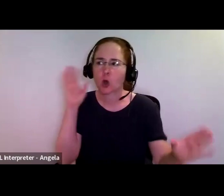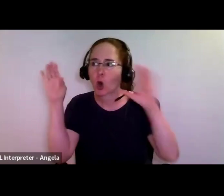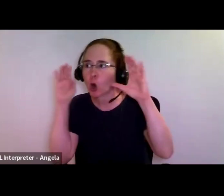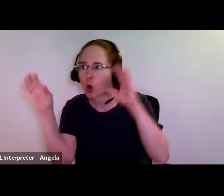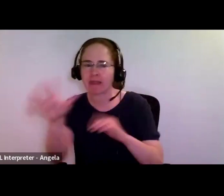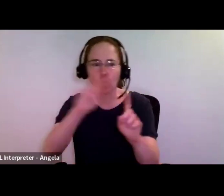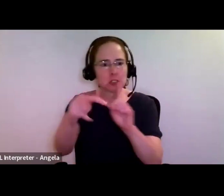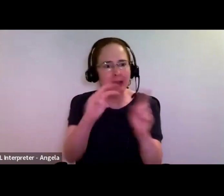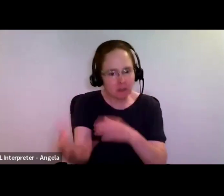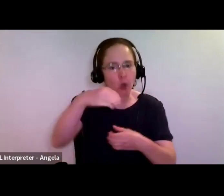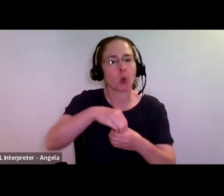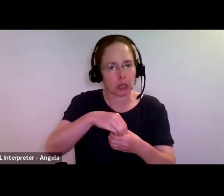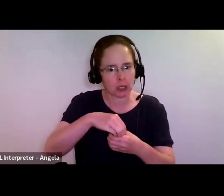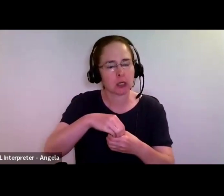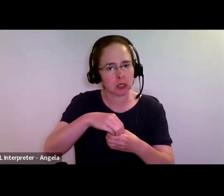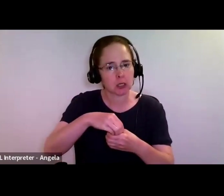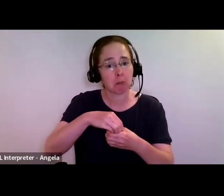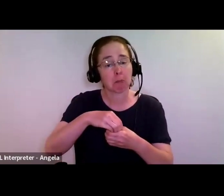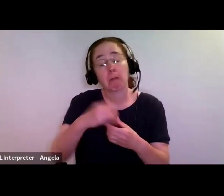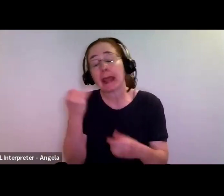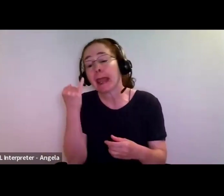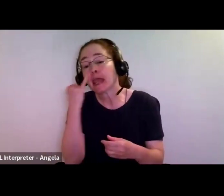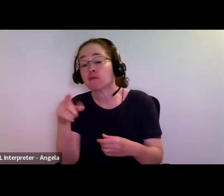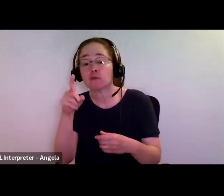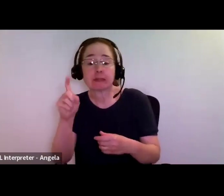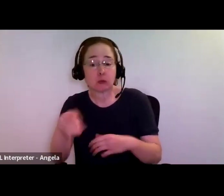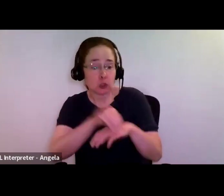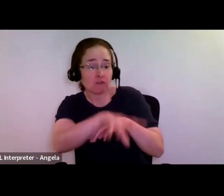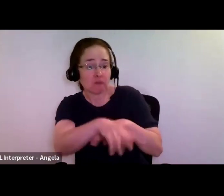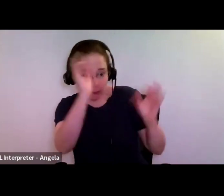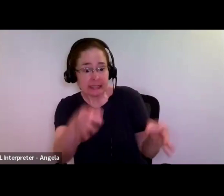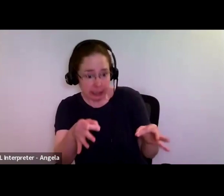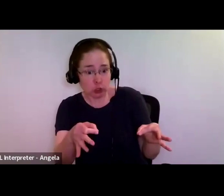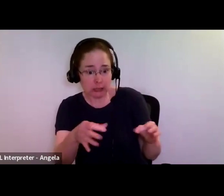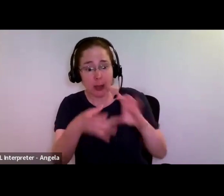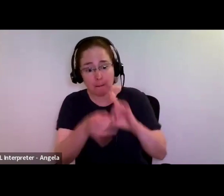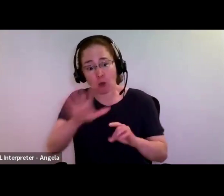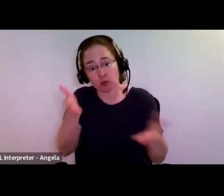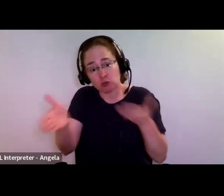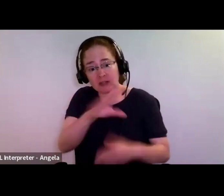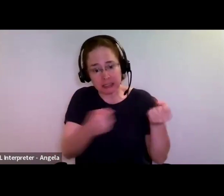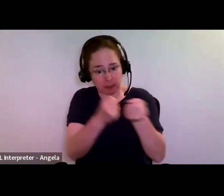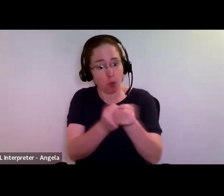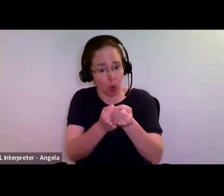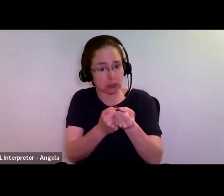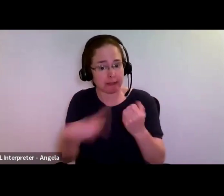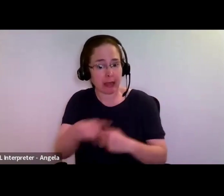where it's needed to inform decisions that are being made. It made about services and supports, and it's really based